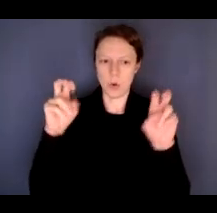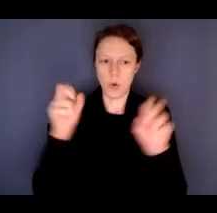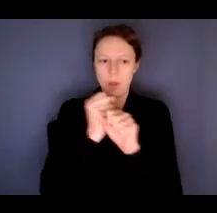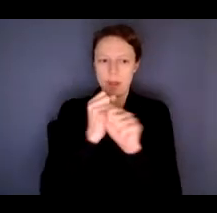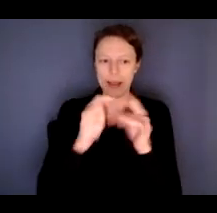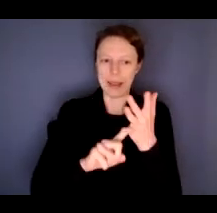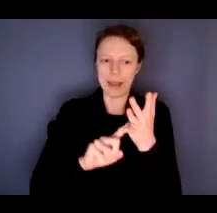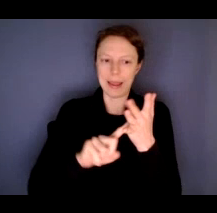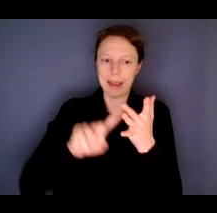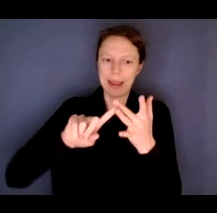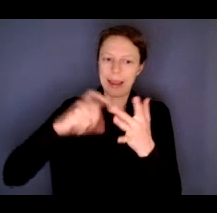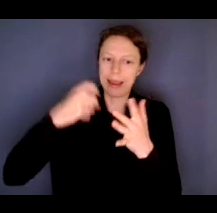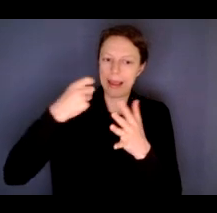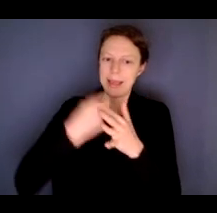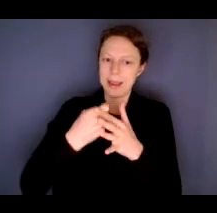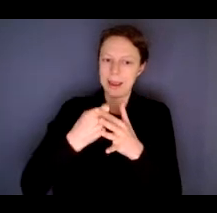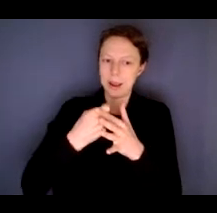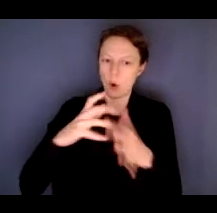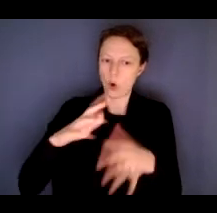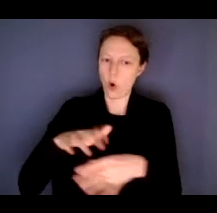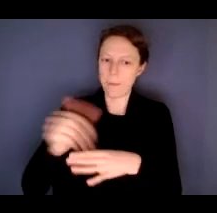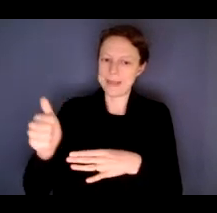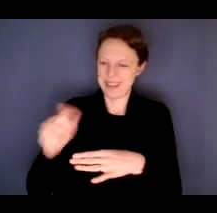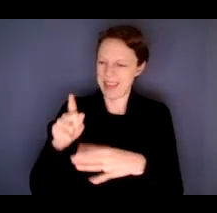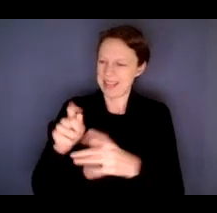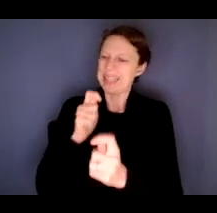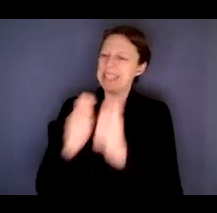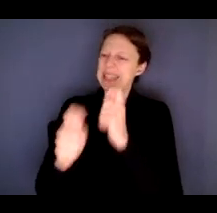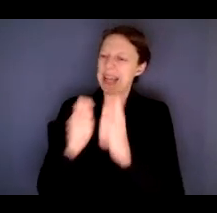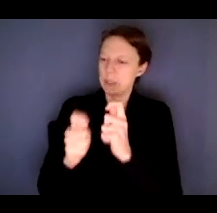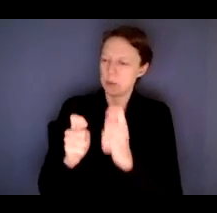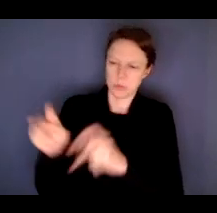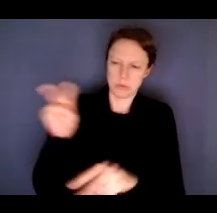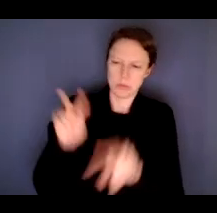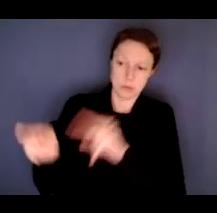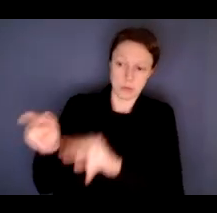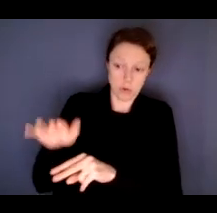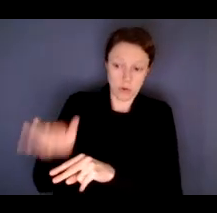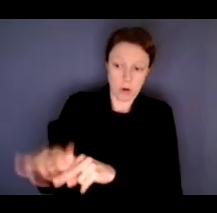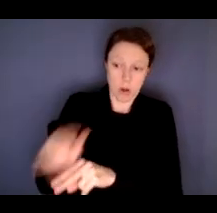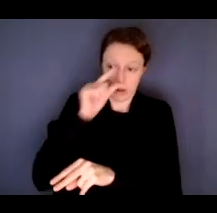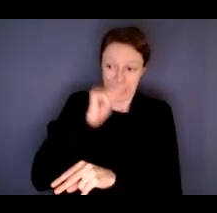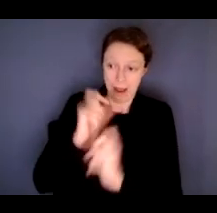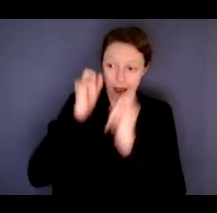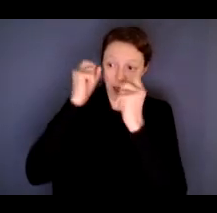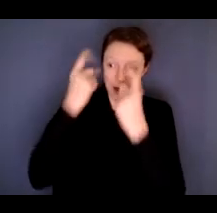to see whether a child is able to understand and instruct a solicitor. That is really important.